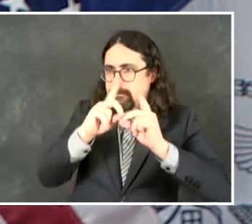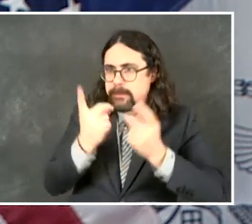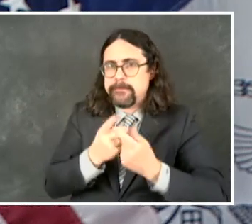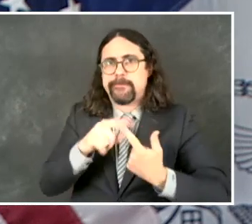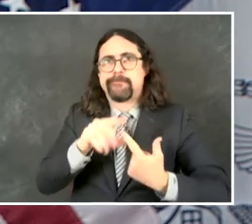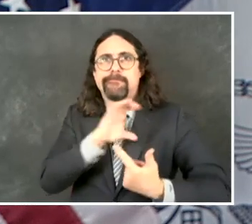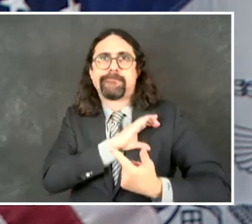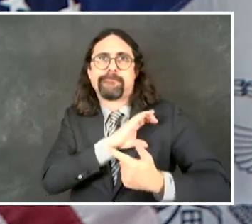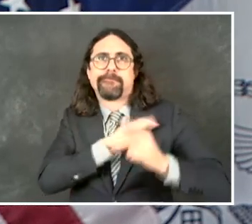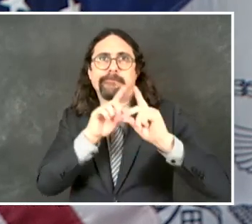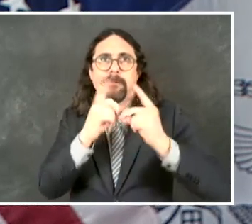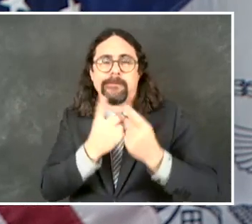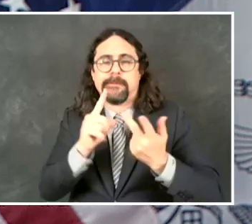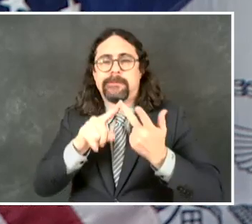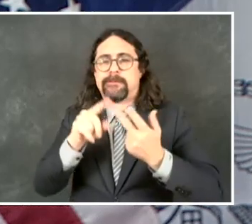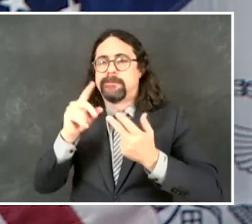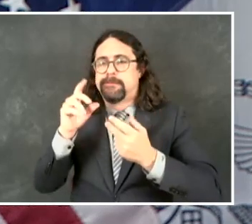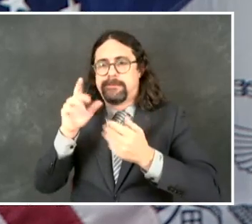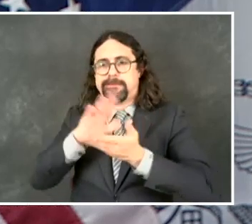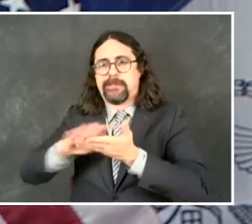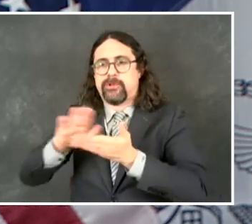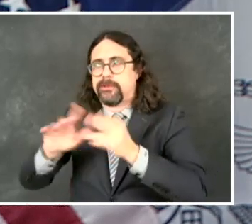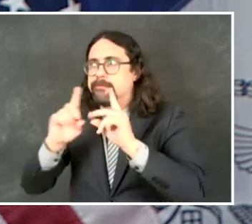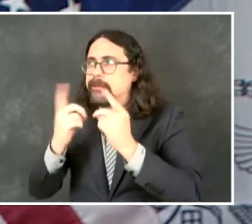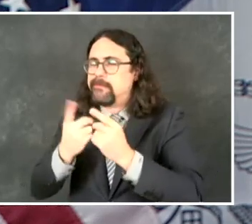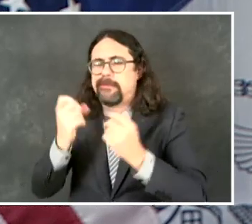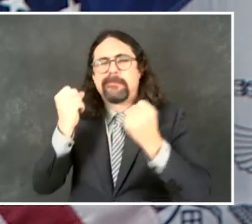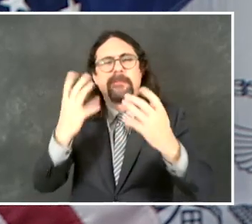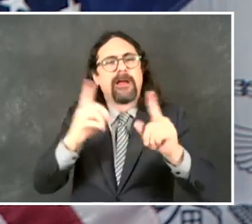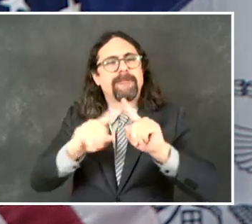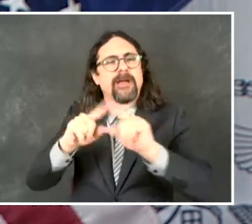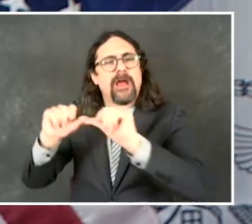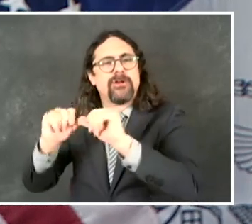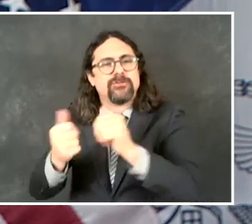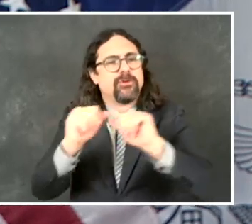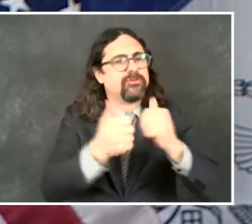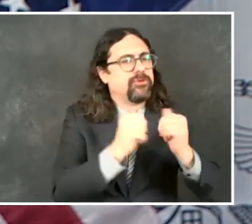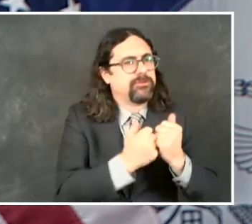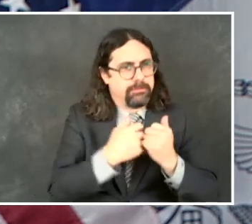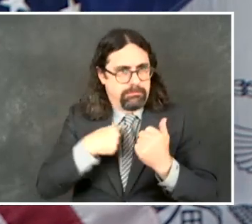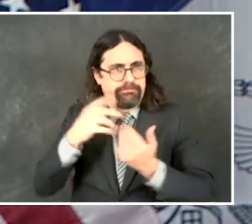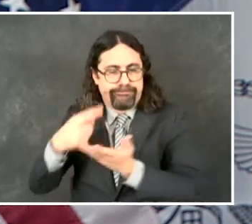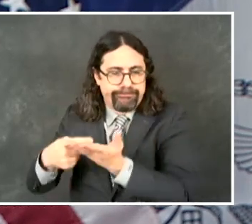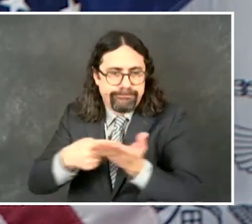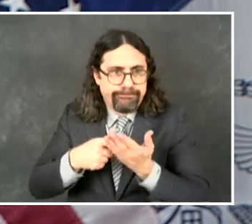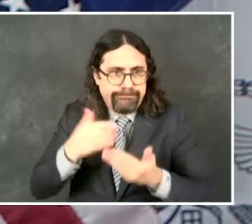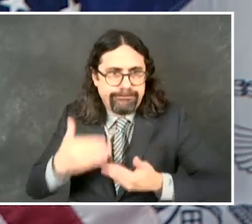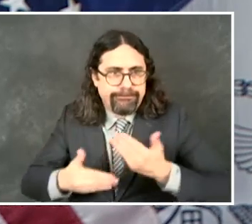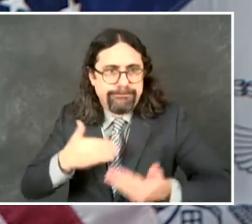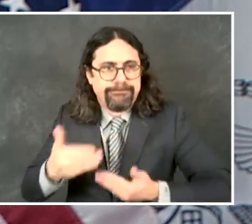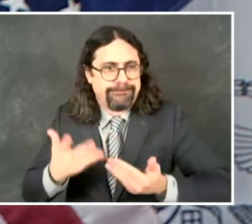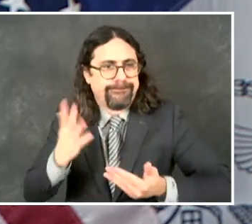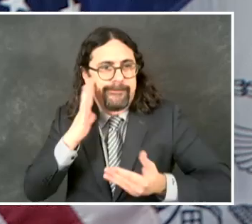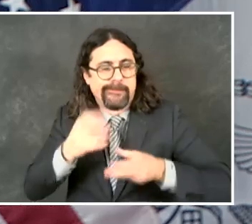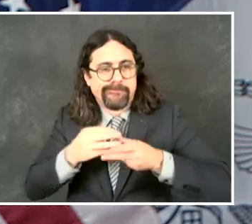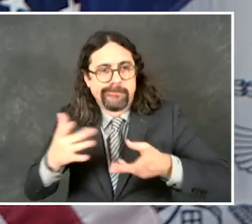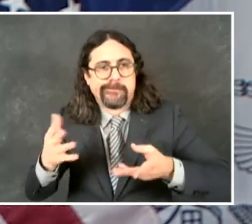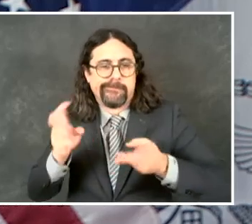DEPARTMENT, FIGRUIN GOU ATL L ETH RHTIGPL ACES